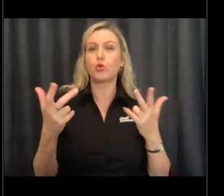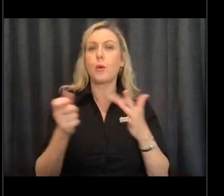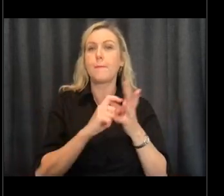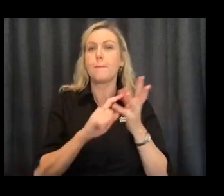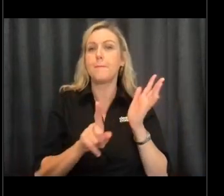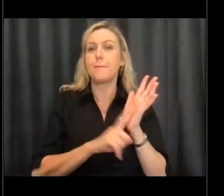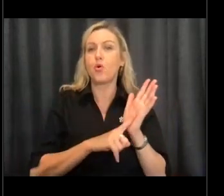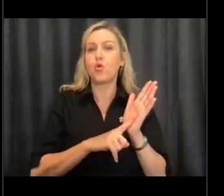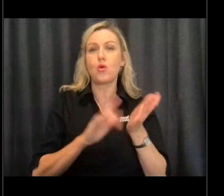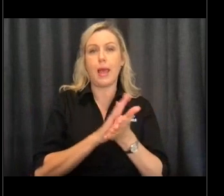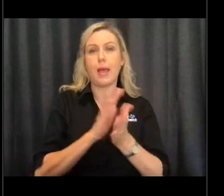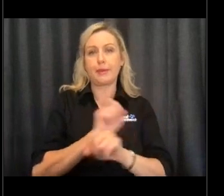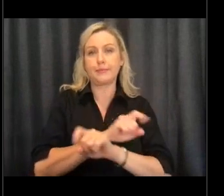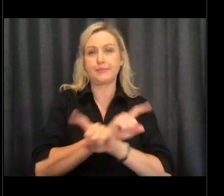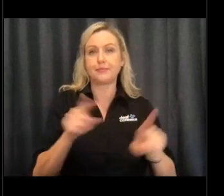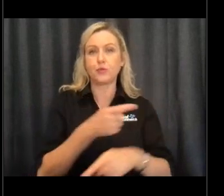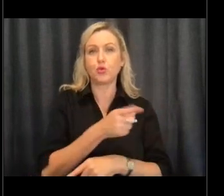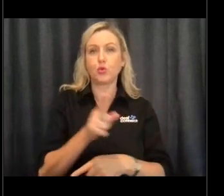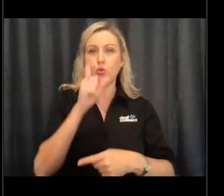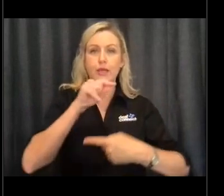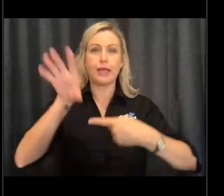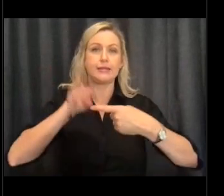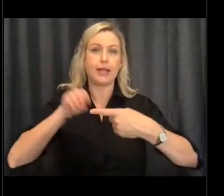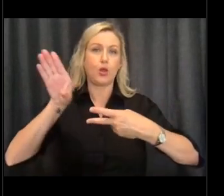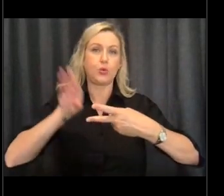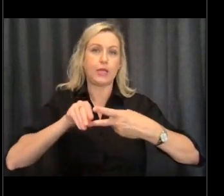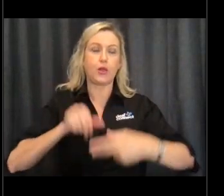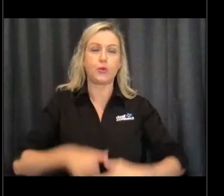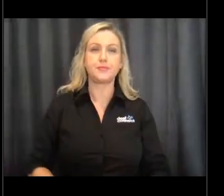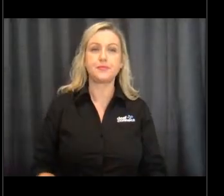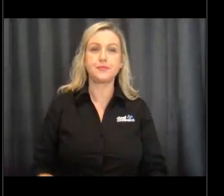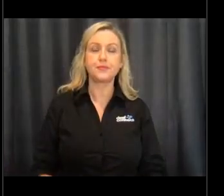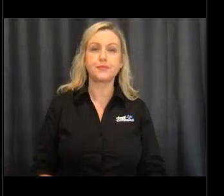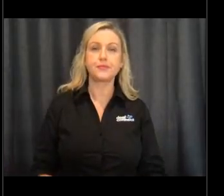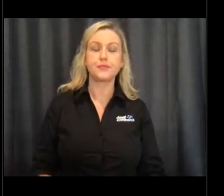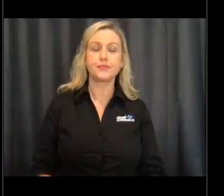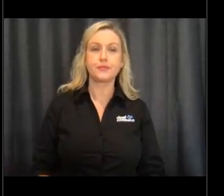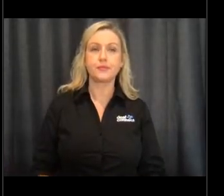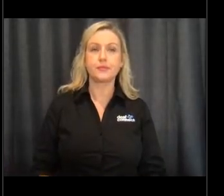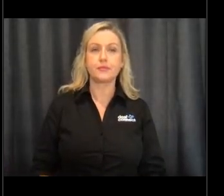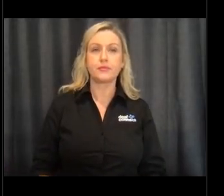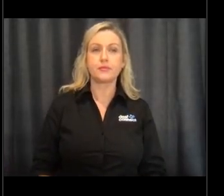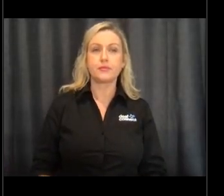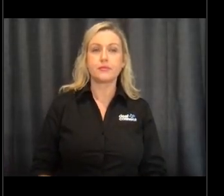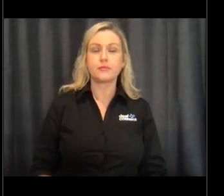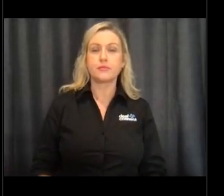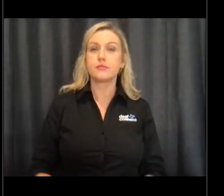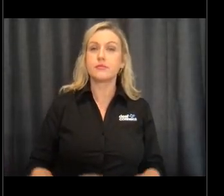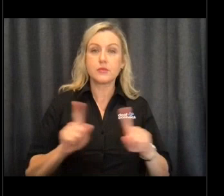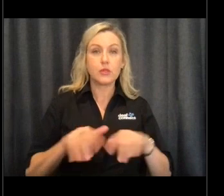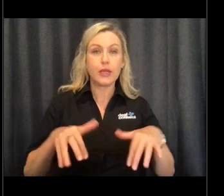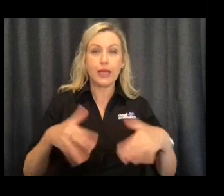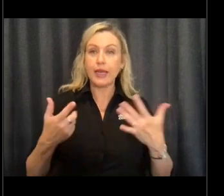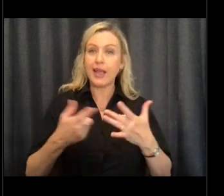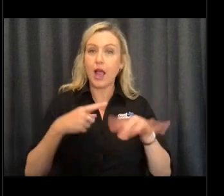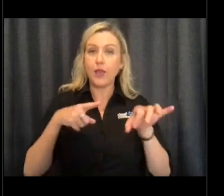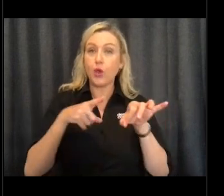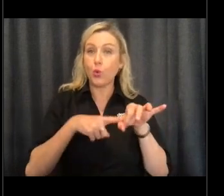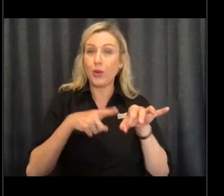And as I mentioned, feel free to submit any further questions, as many as you like.